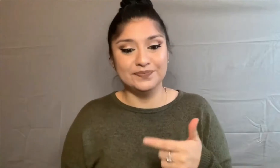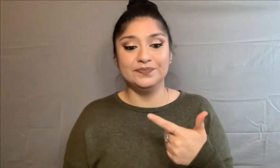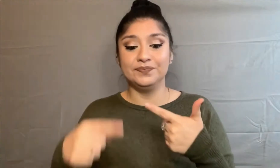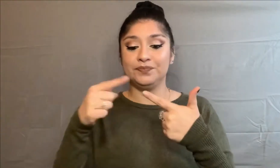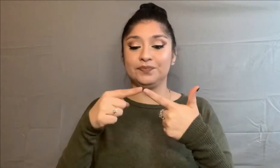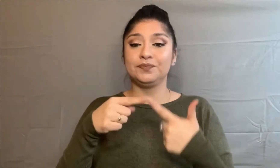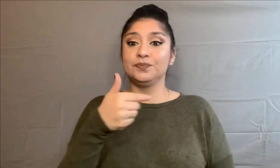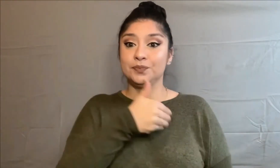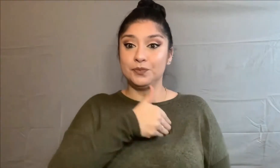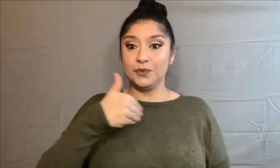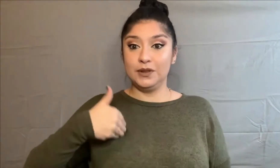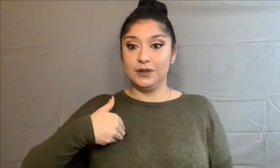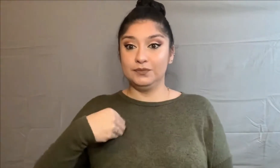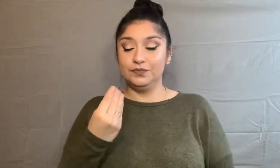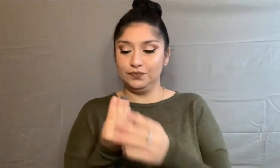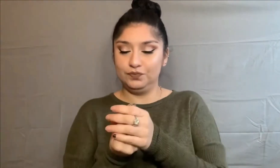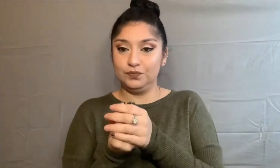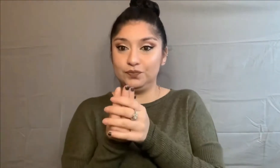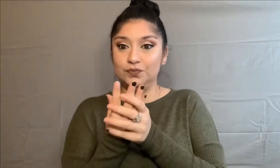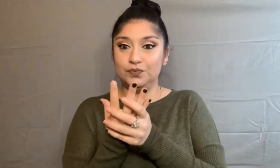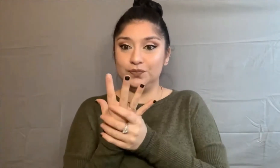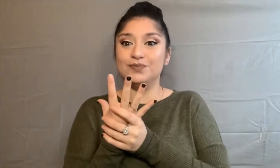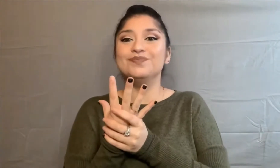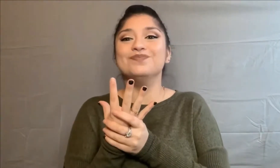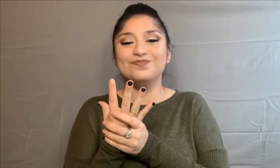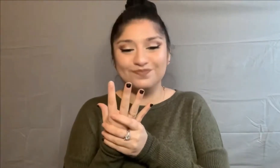Your breasts will also gradually continue to increase in size.